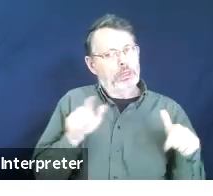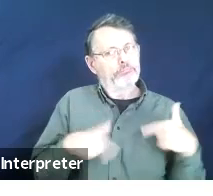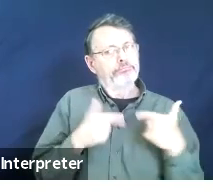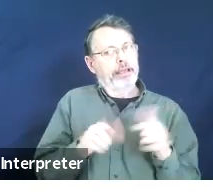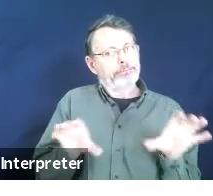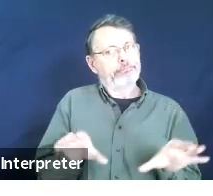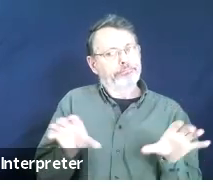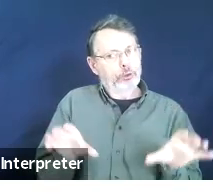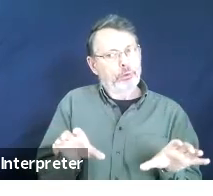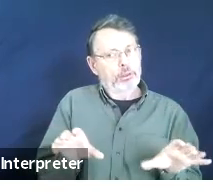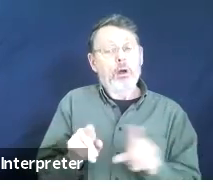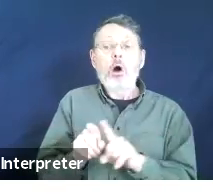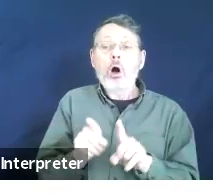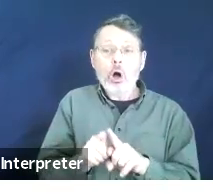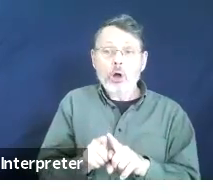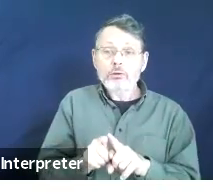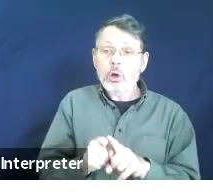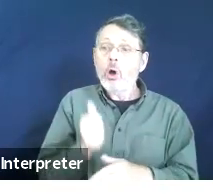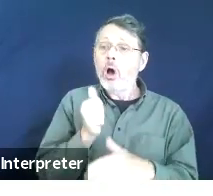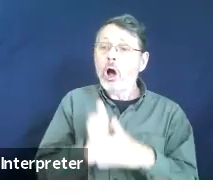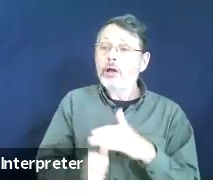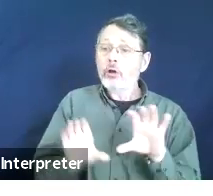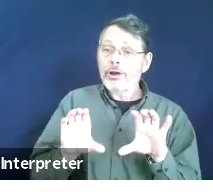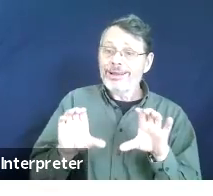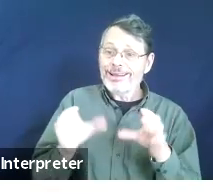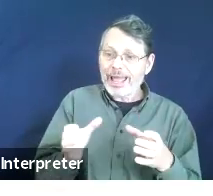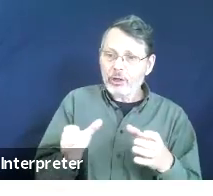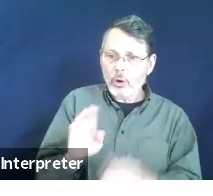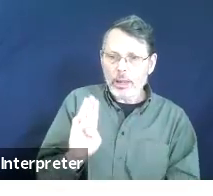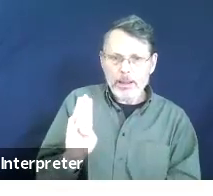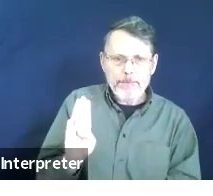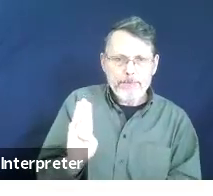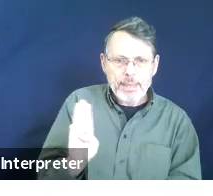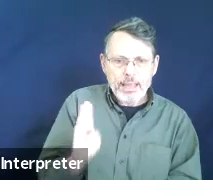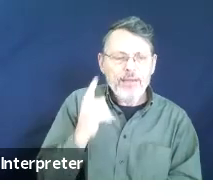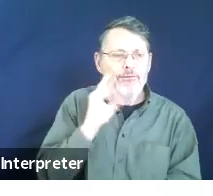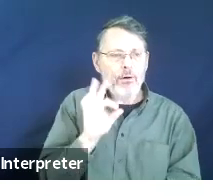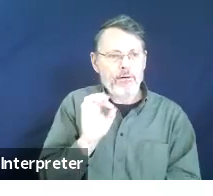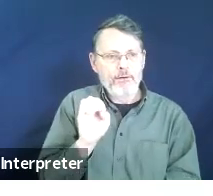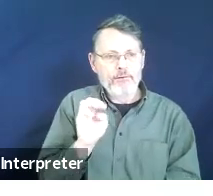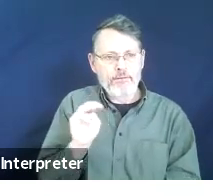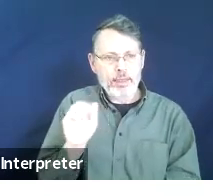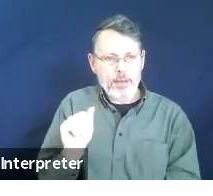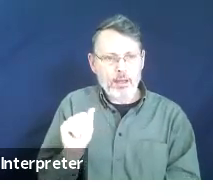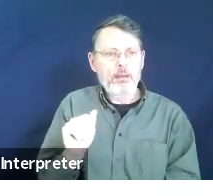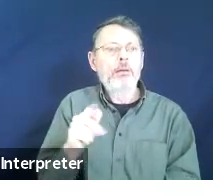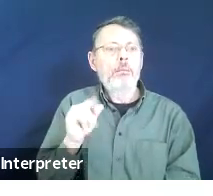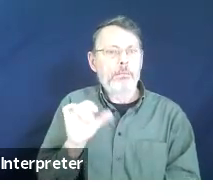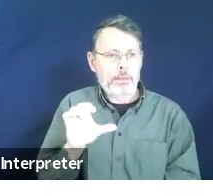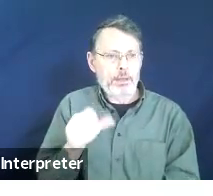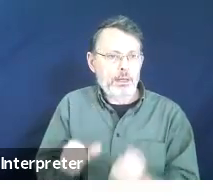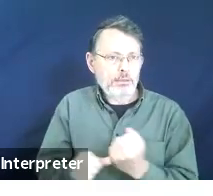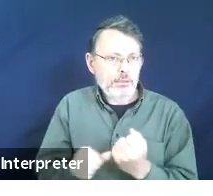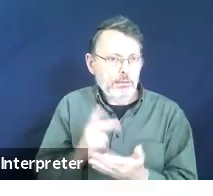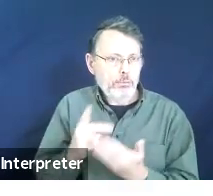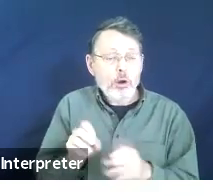at under Category B for FEMA's public assistance program. States, local governments, tribal and